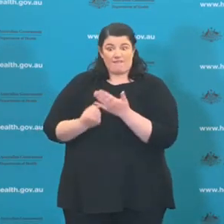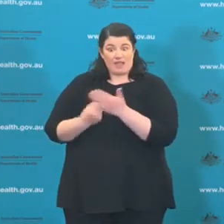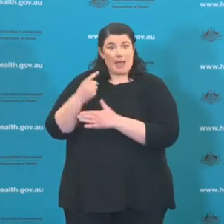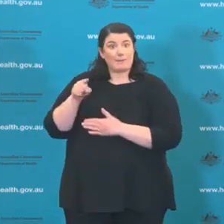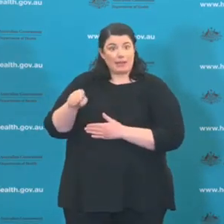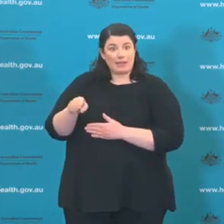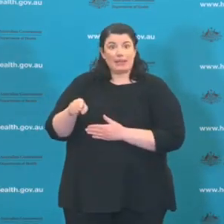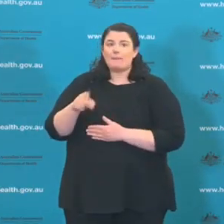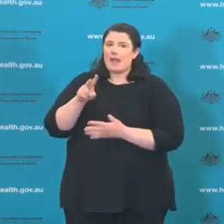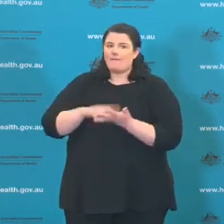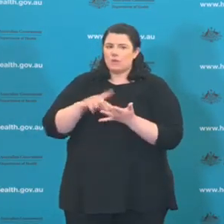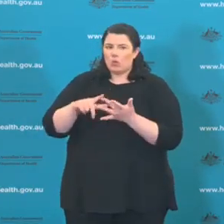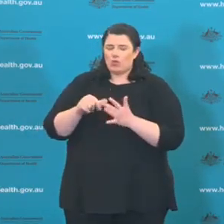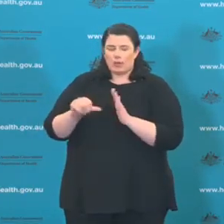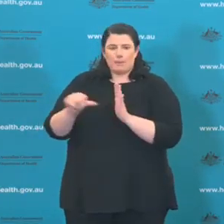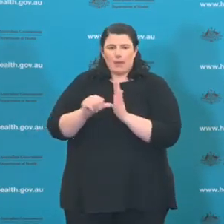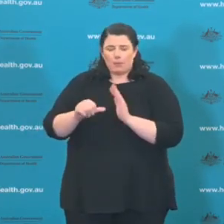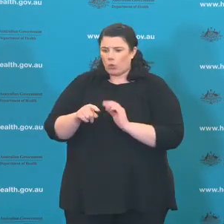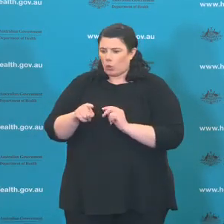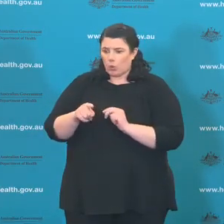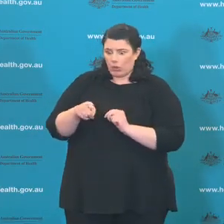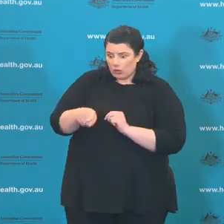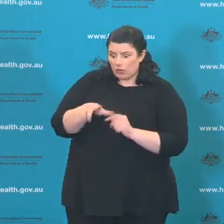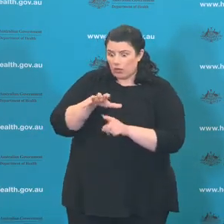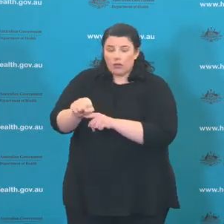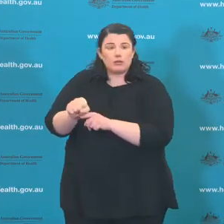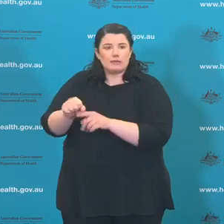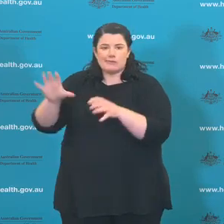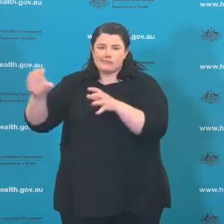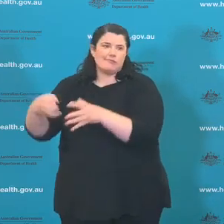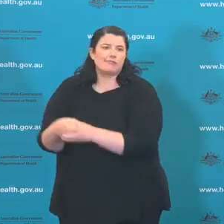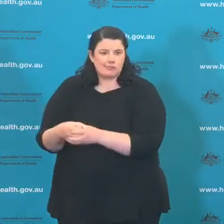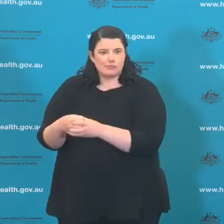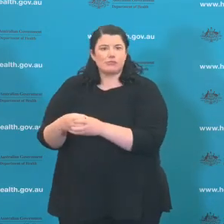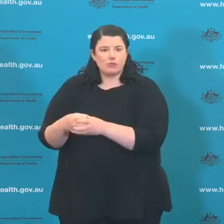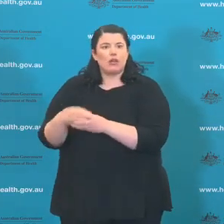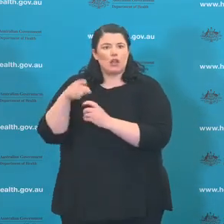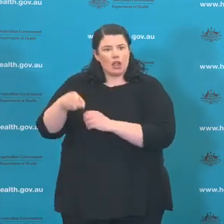moved quickly in containing that small outbreak, they're doing extensive testing